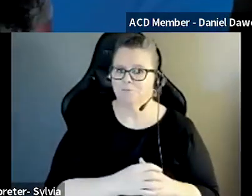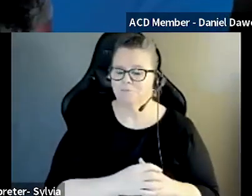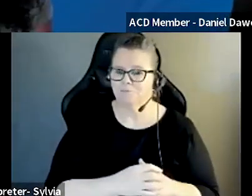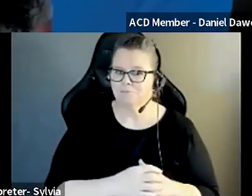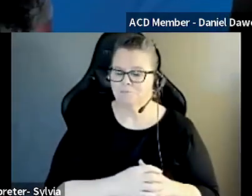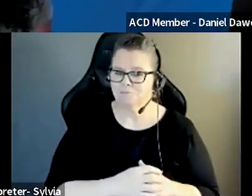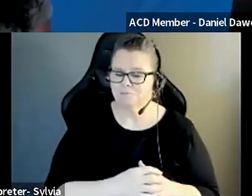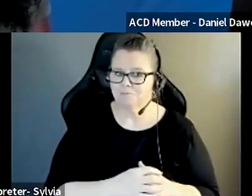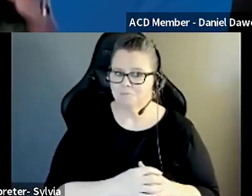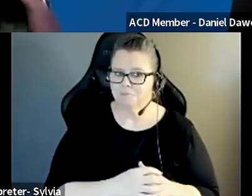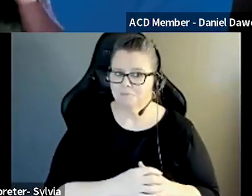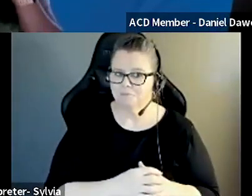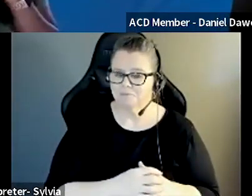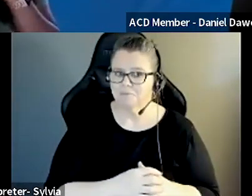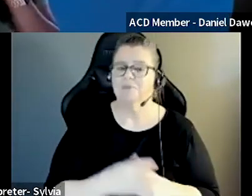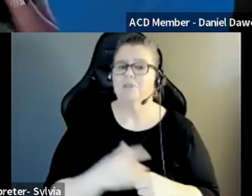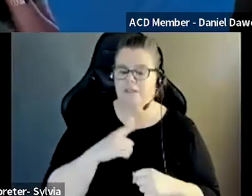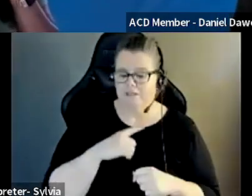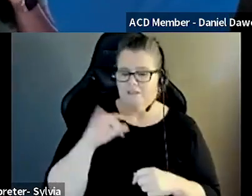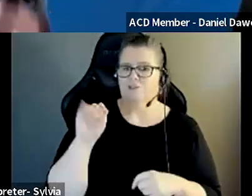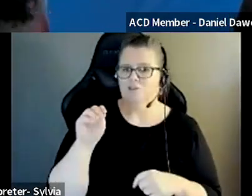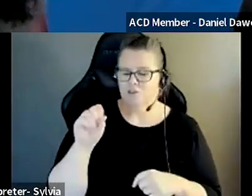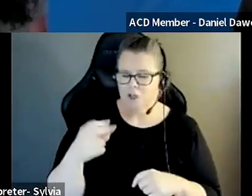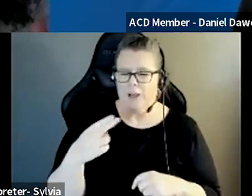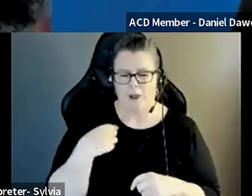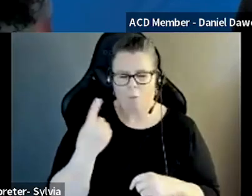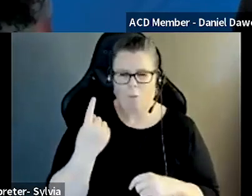I just had one quick question, as we were thinking about other sources of data.